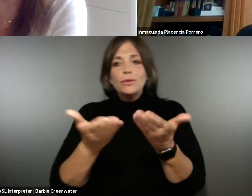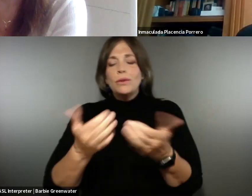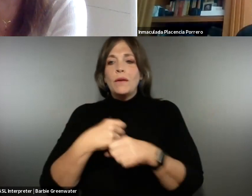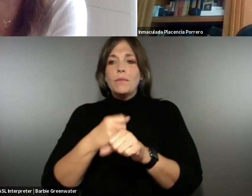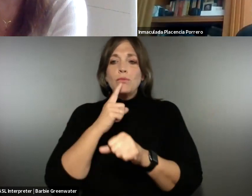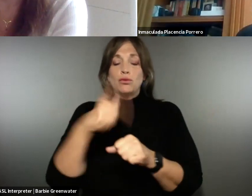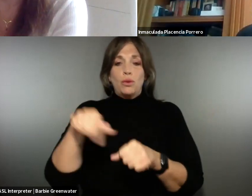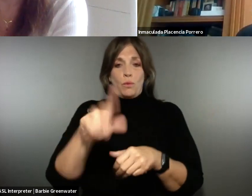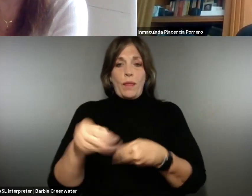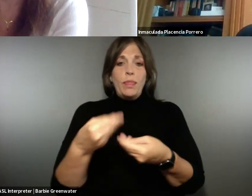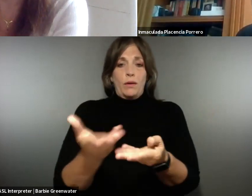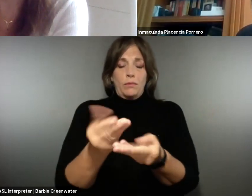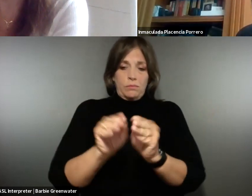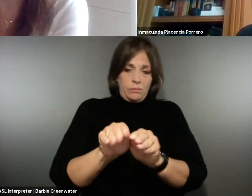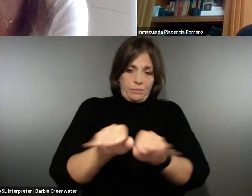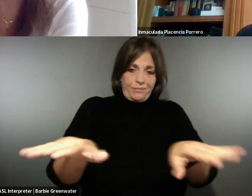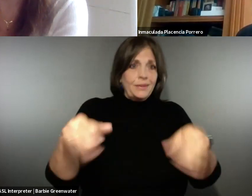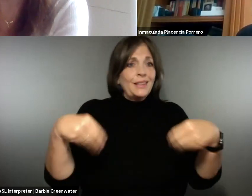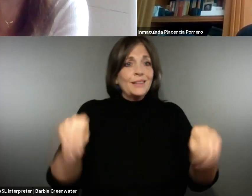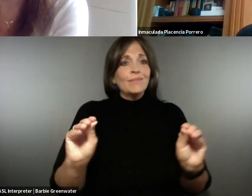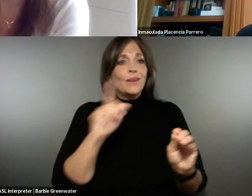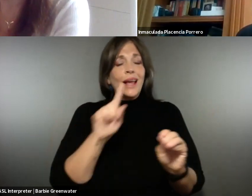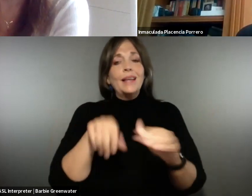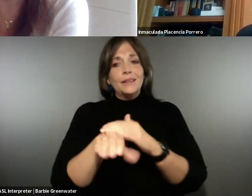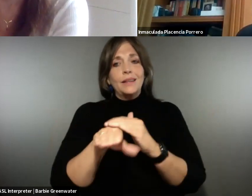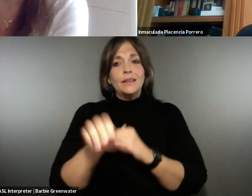compliance of services that have to see that what is really placed in the